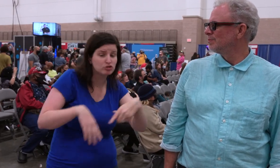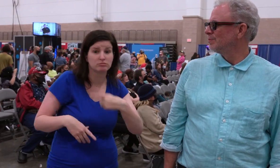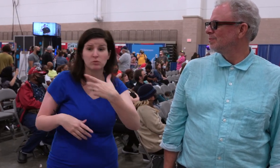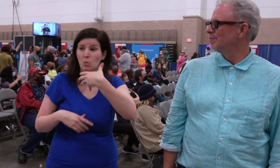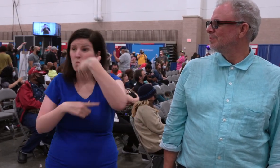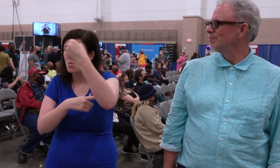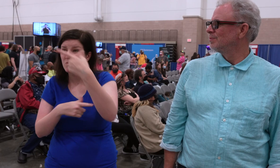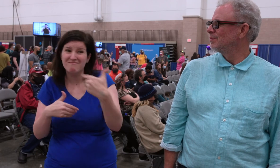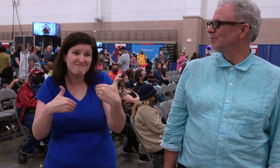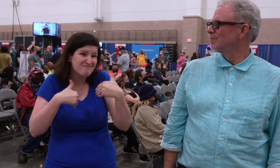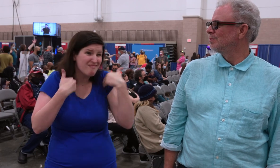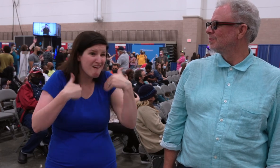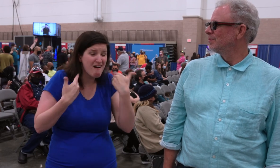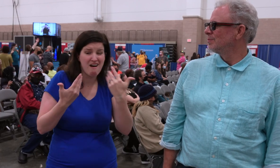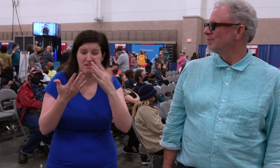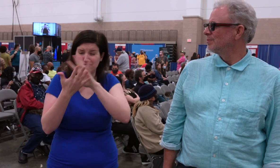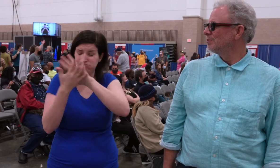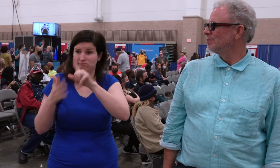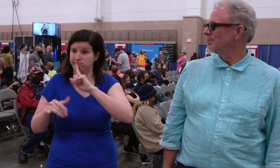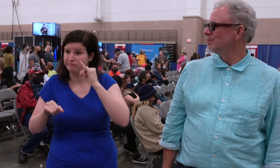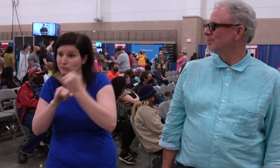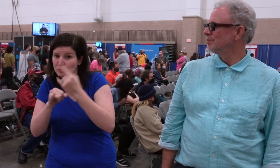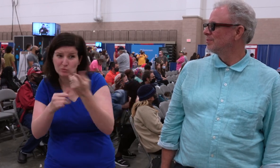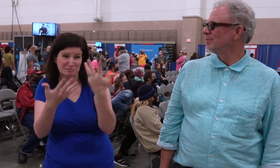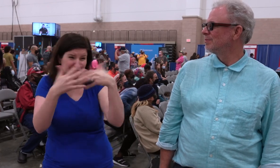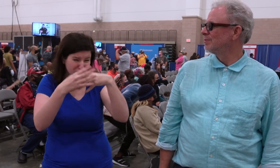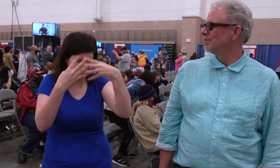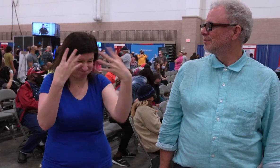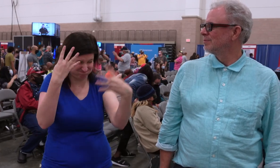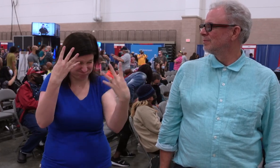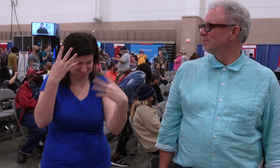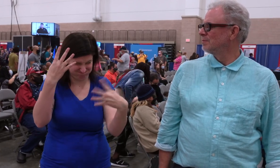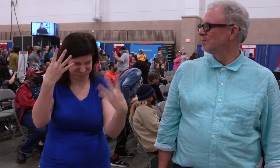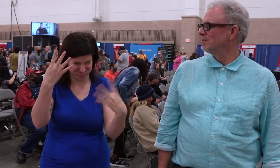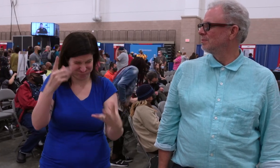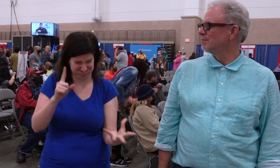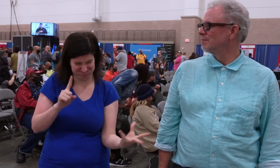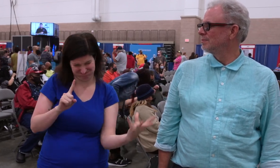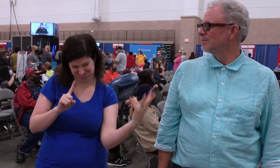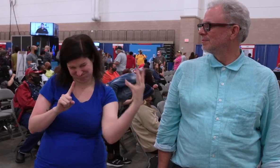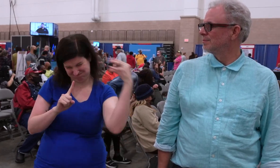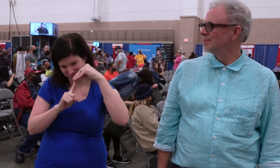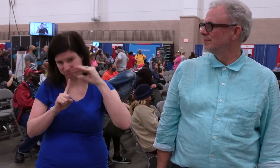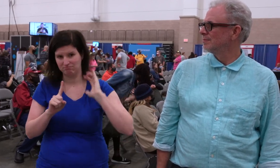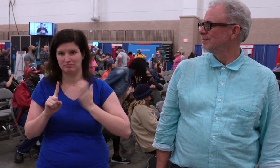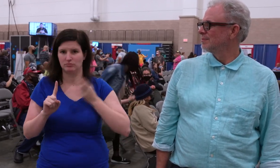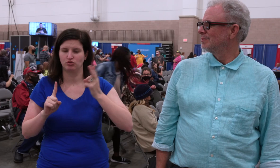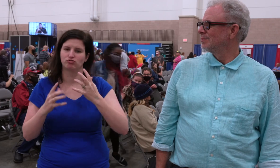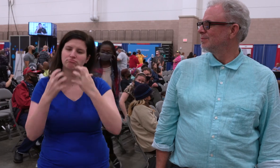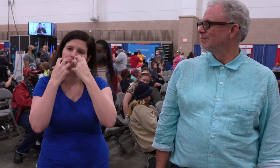older or younger. Deaf school or mainstreaming, all of these qualities are integrated into our history.